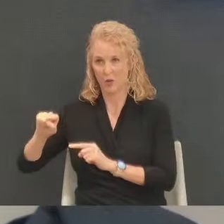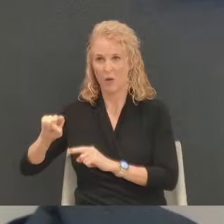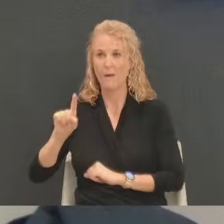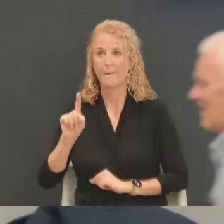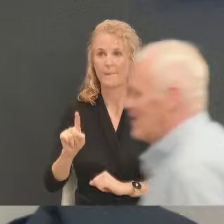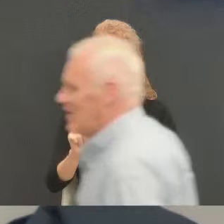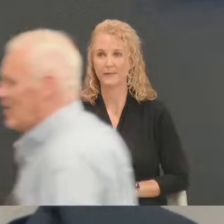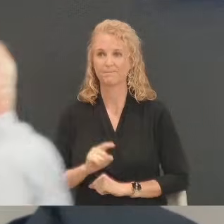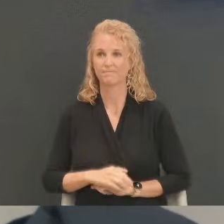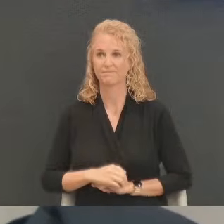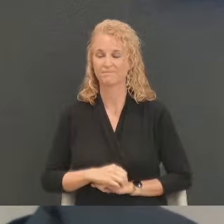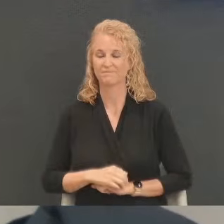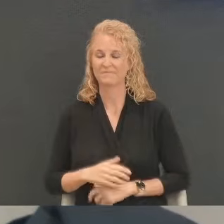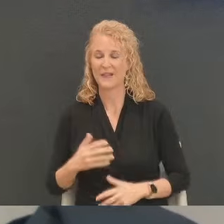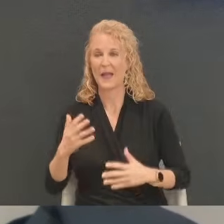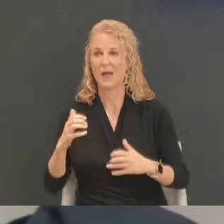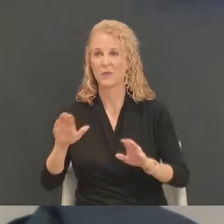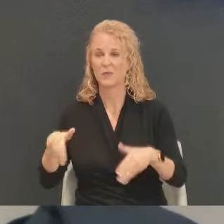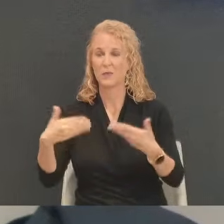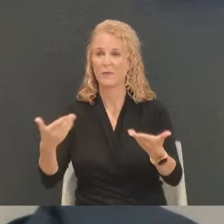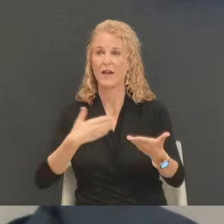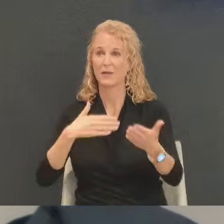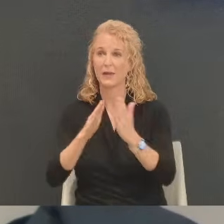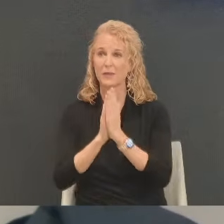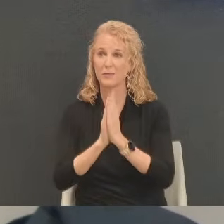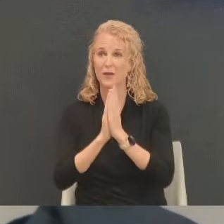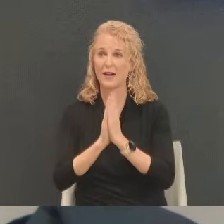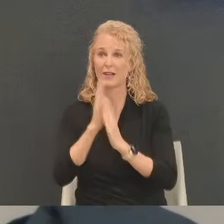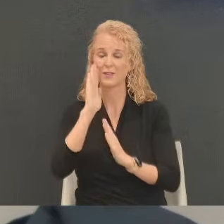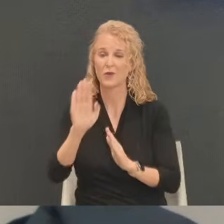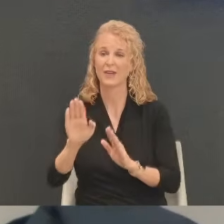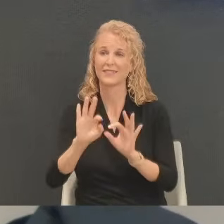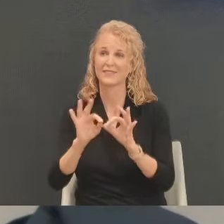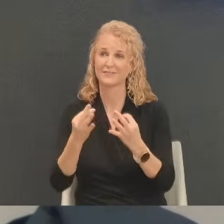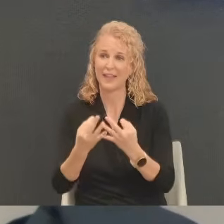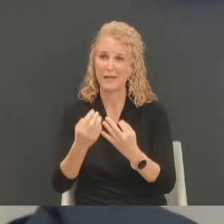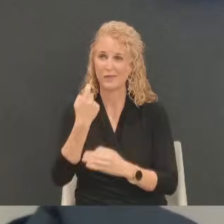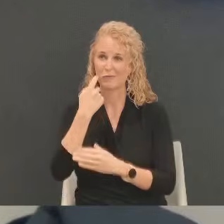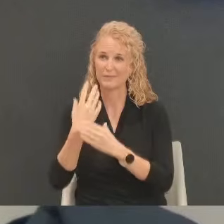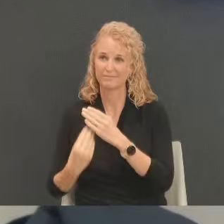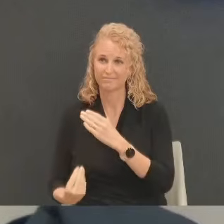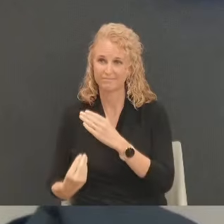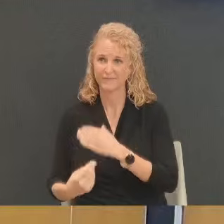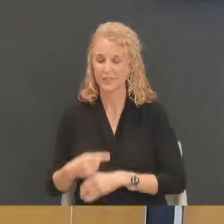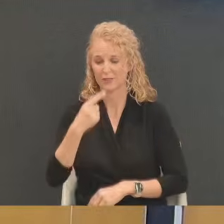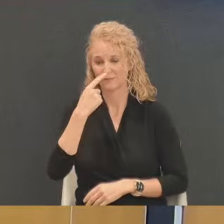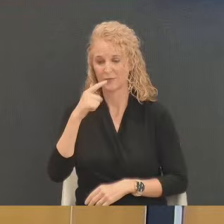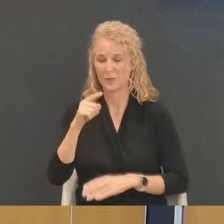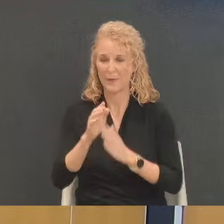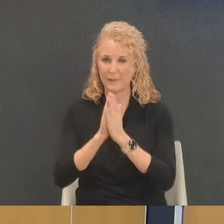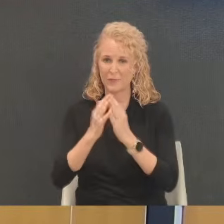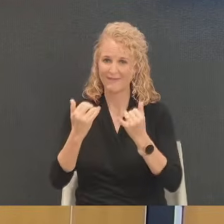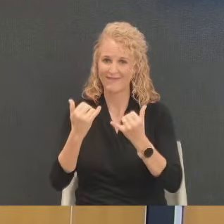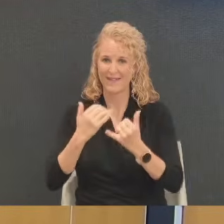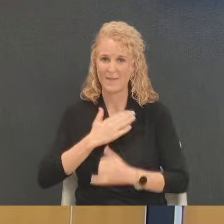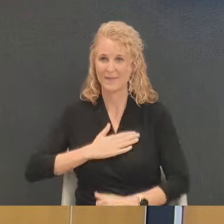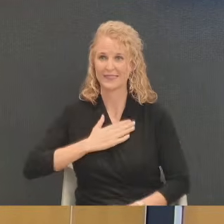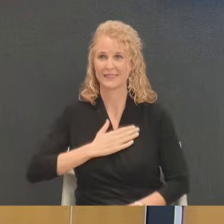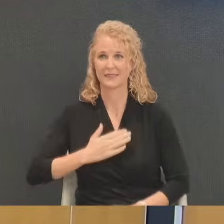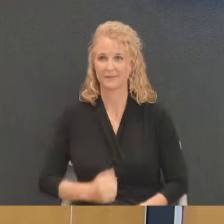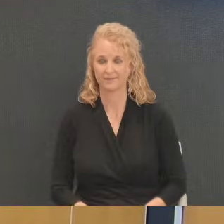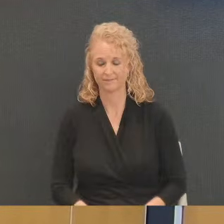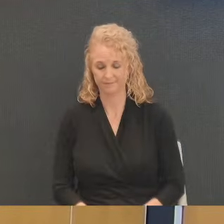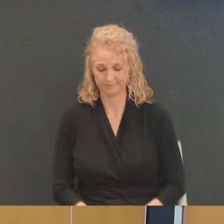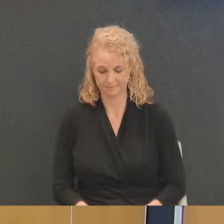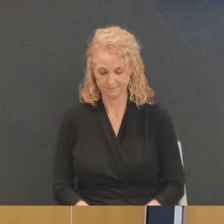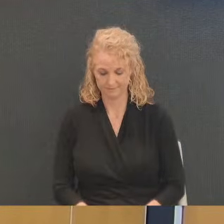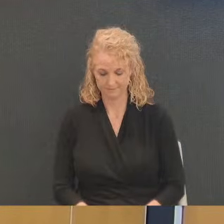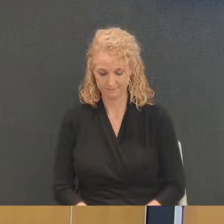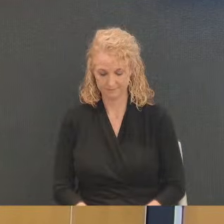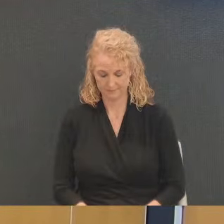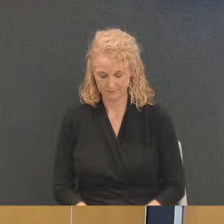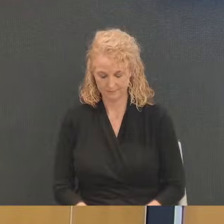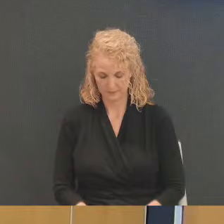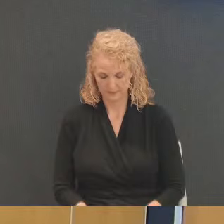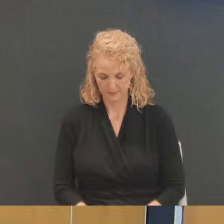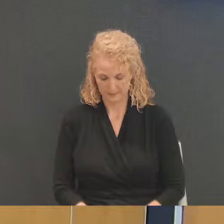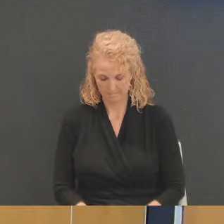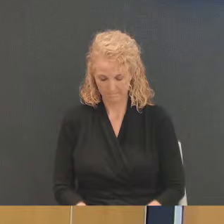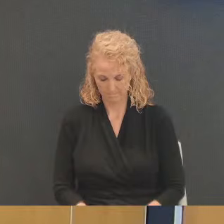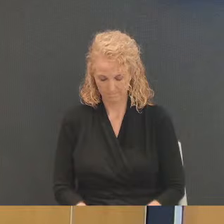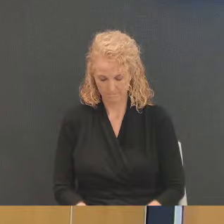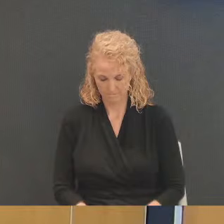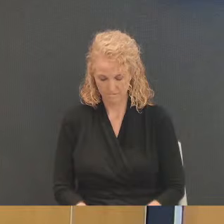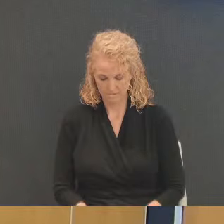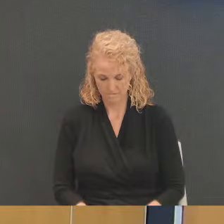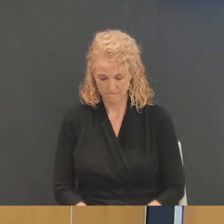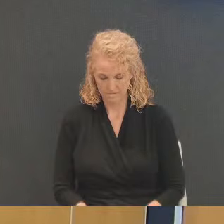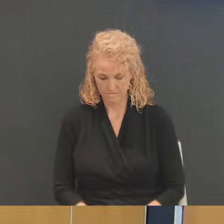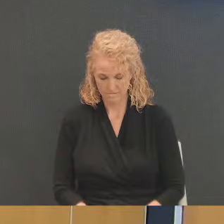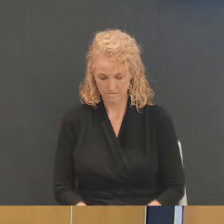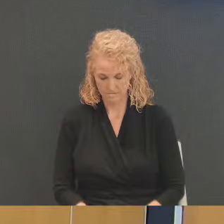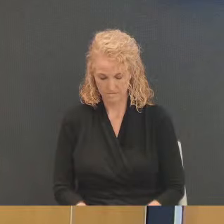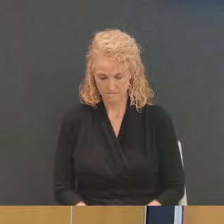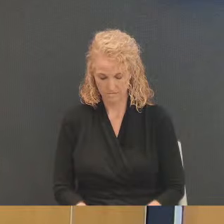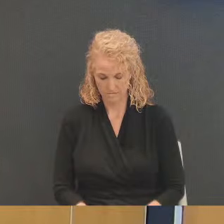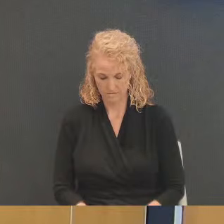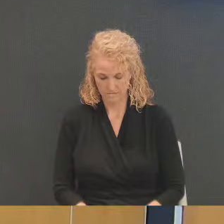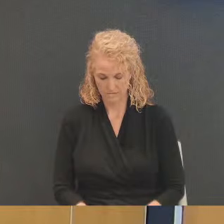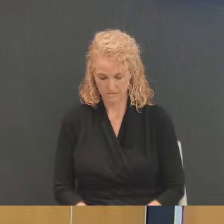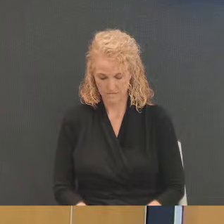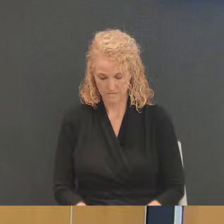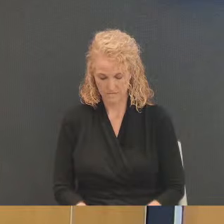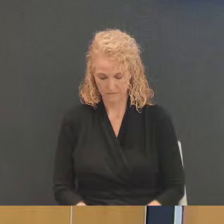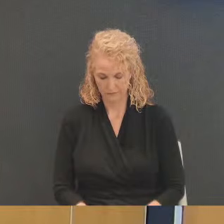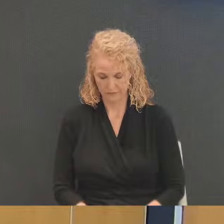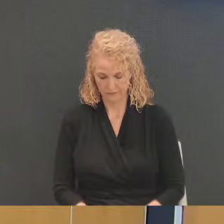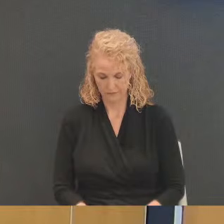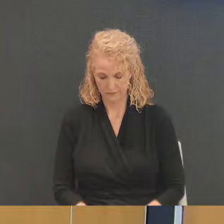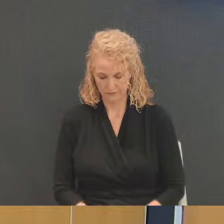just want to provide my prayers to the family. So, if you could take a moment for silent prayer.